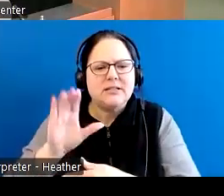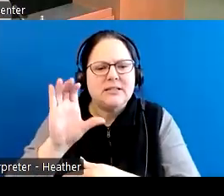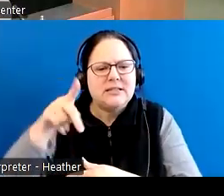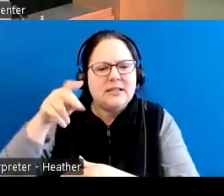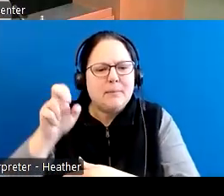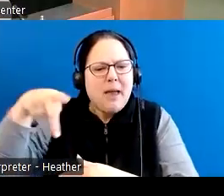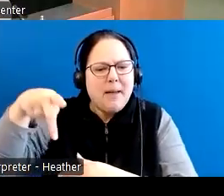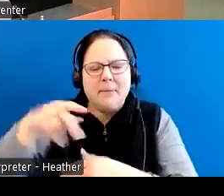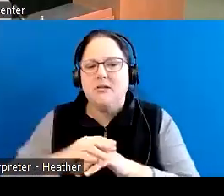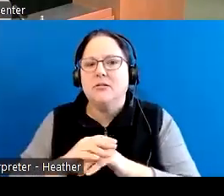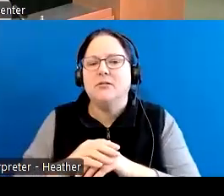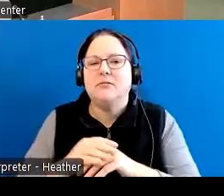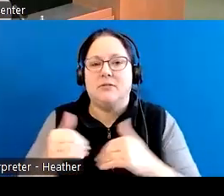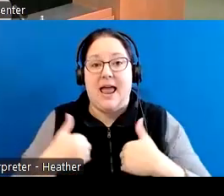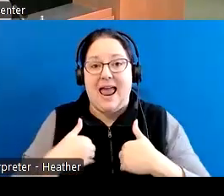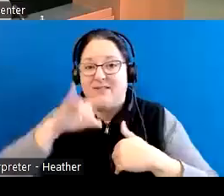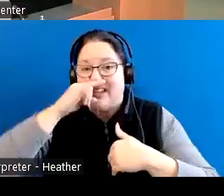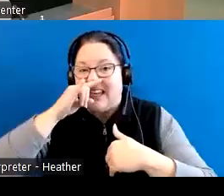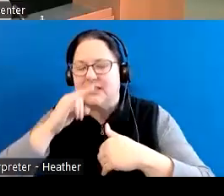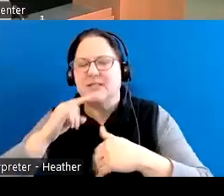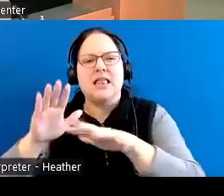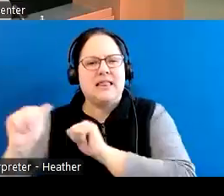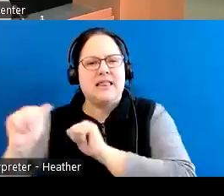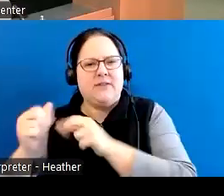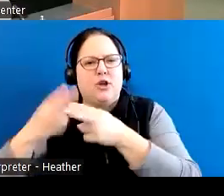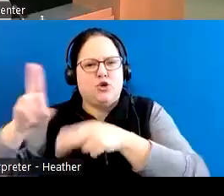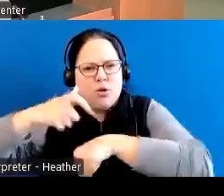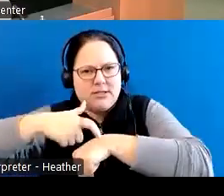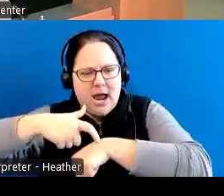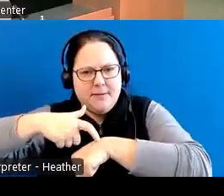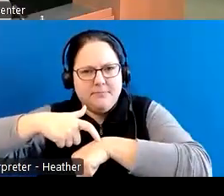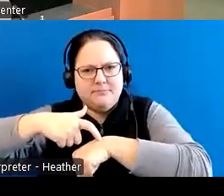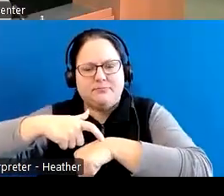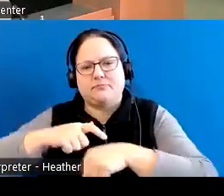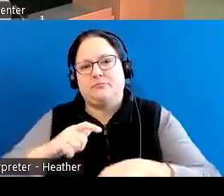have kids leave in a shorter amount of time. Um and our our hypothesis was we could do that